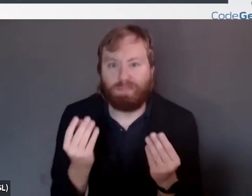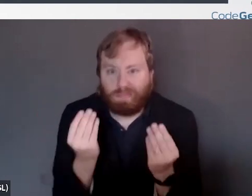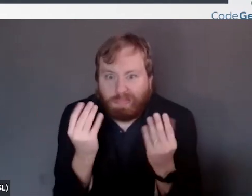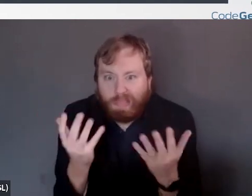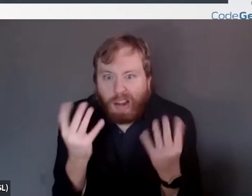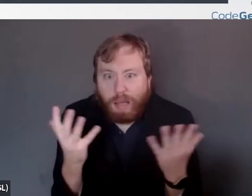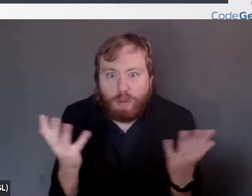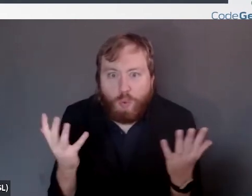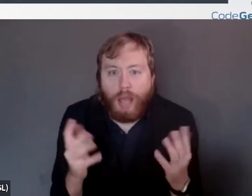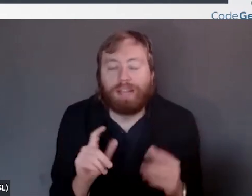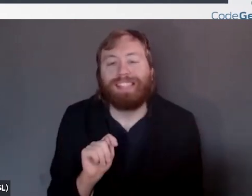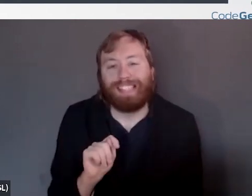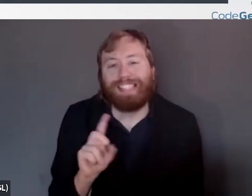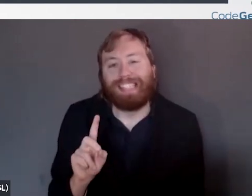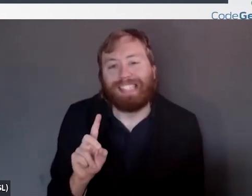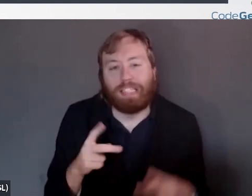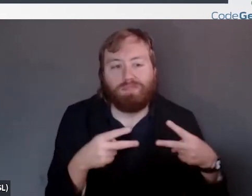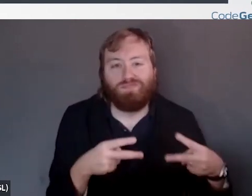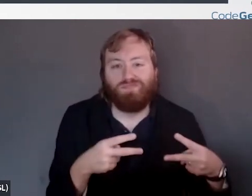and then the time, 10:00 AM inside of that.